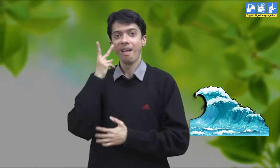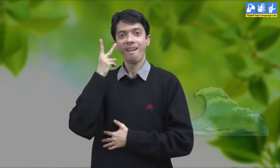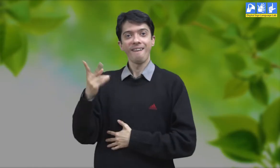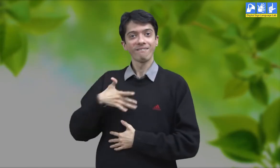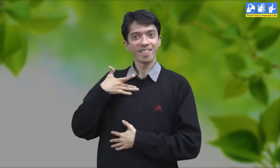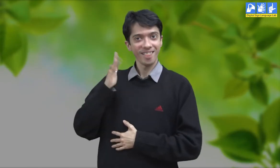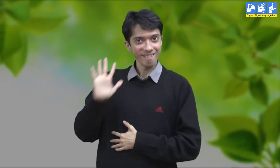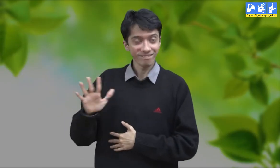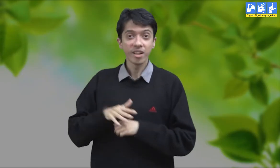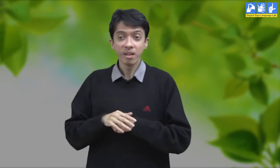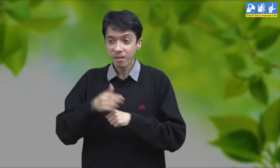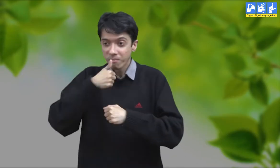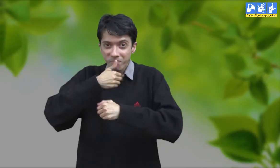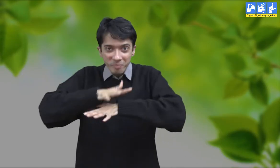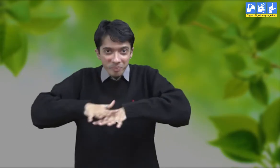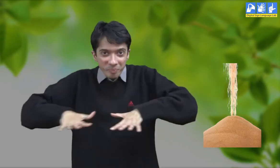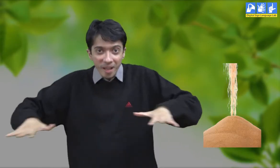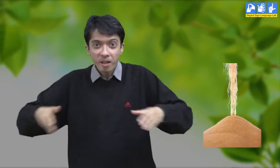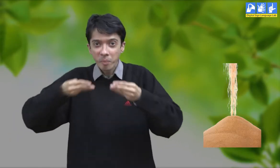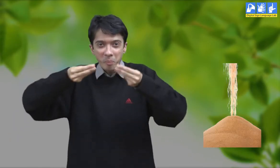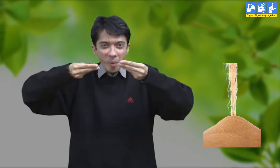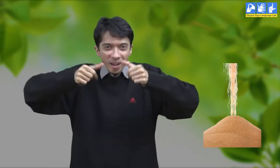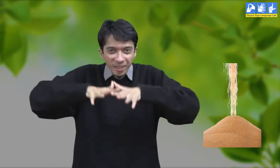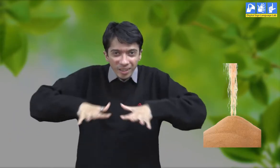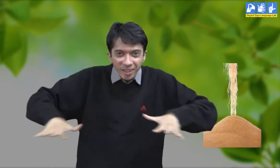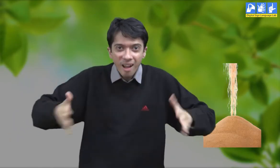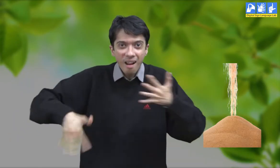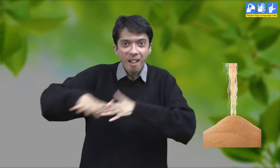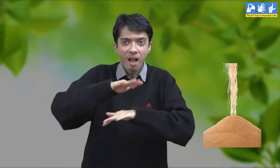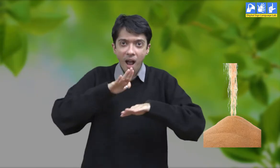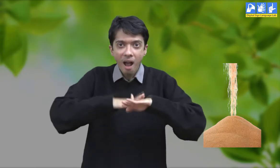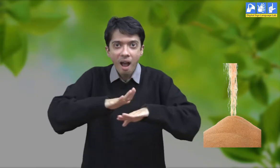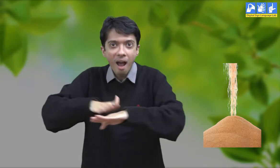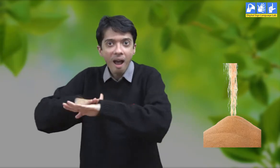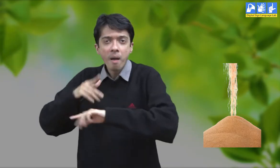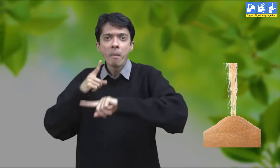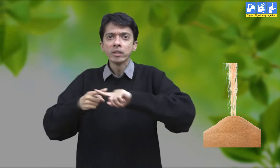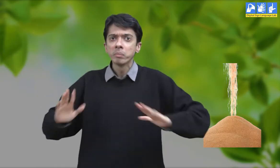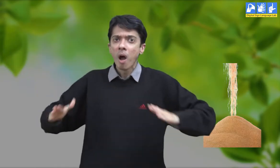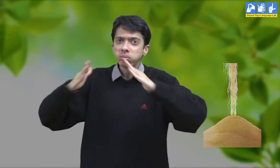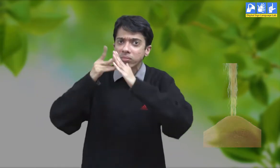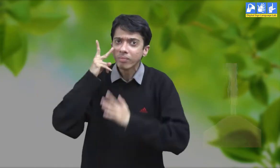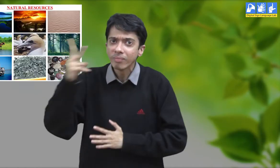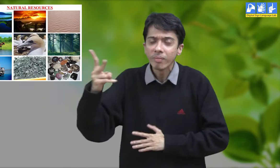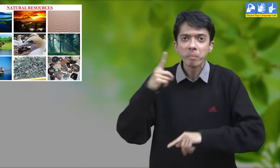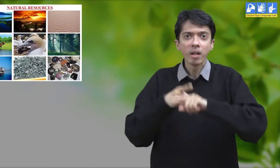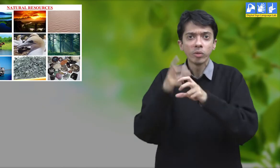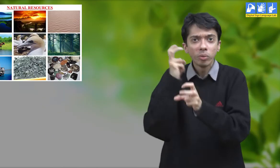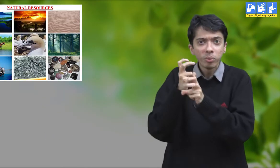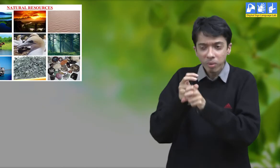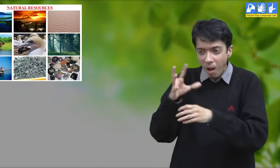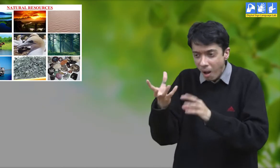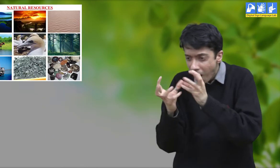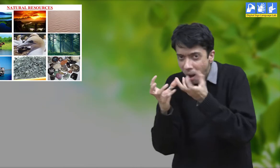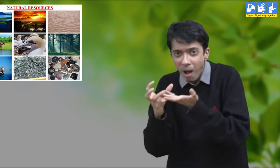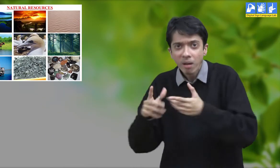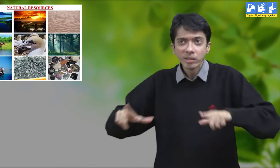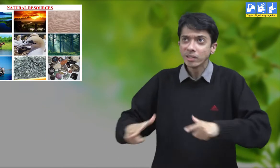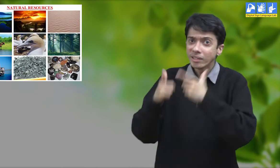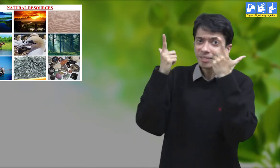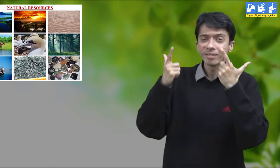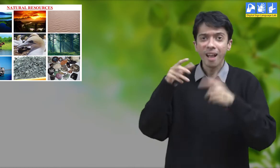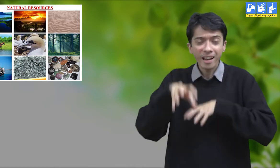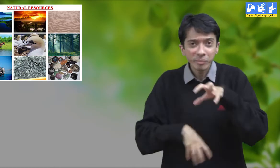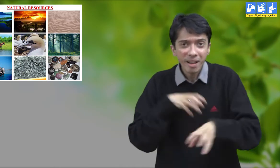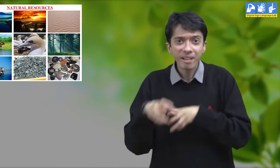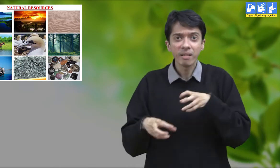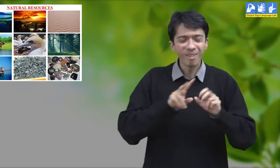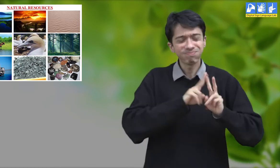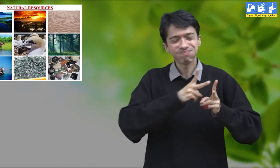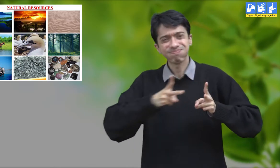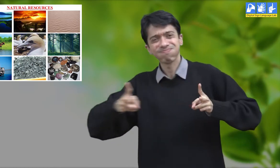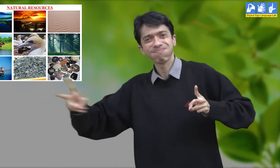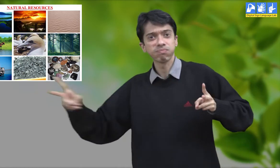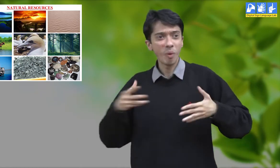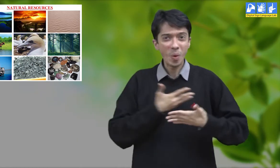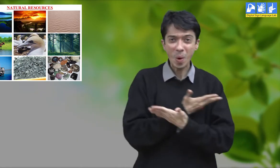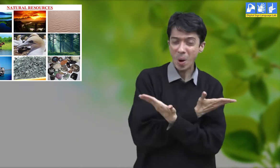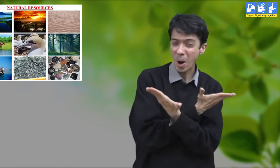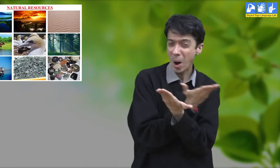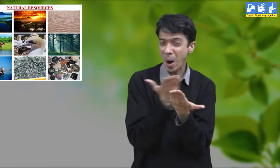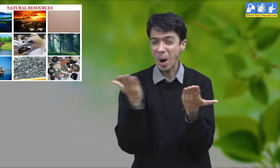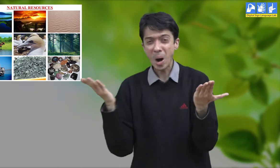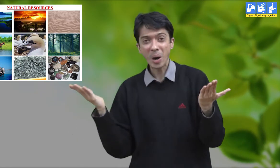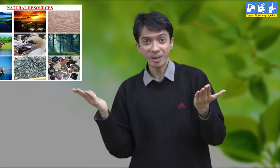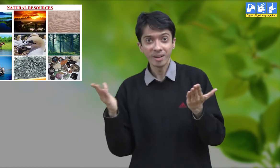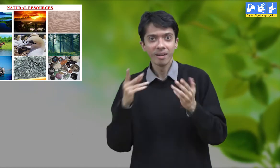Like water, air, soil, mountains, rocks, forests, wildlife, etc.